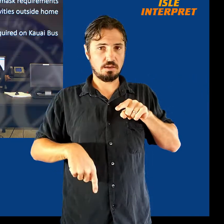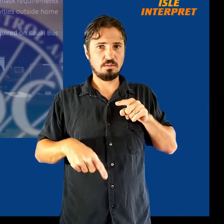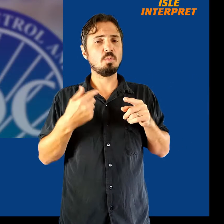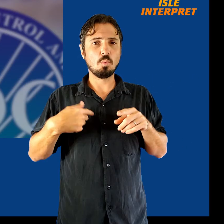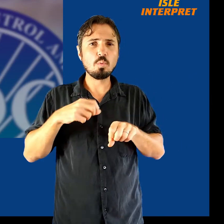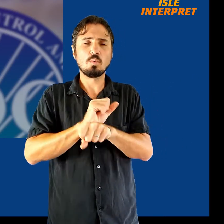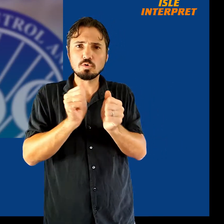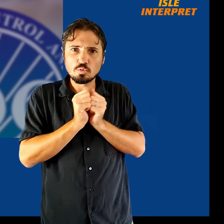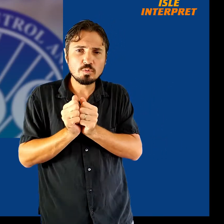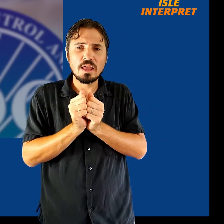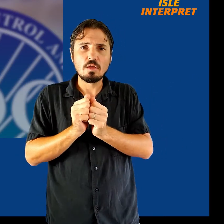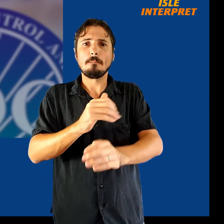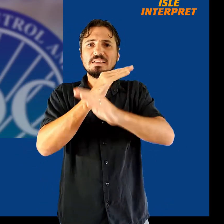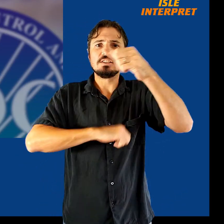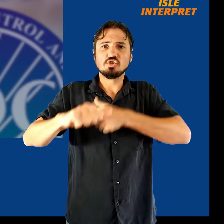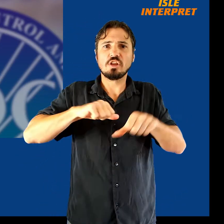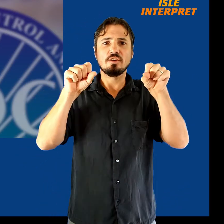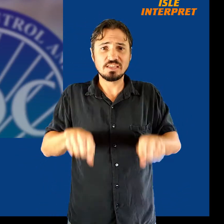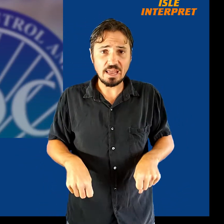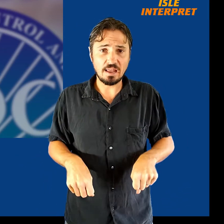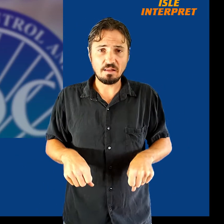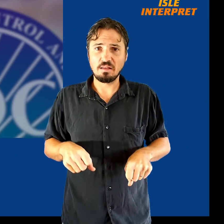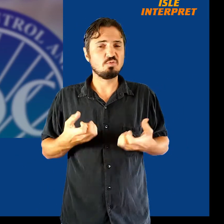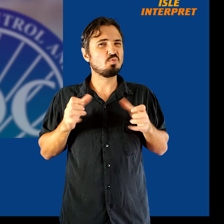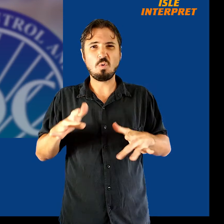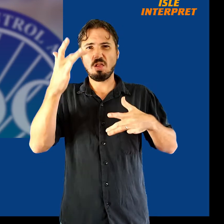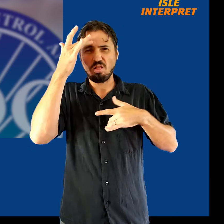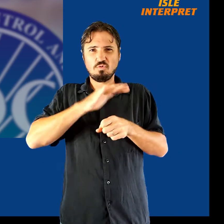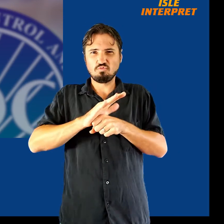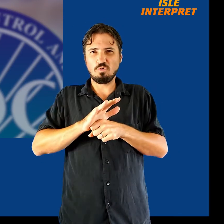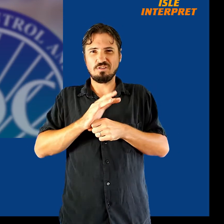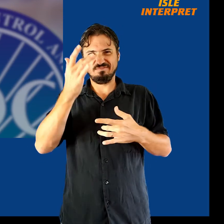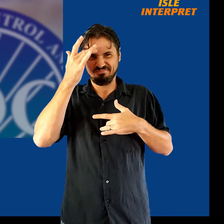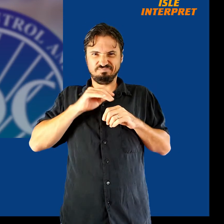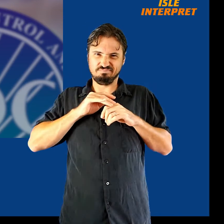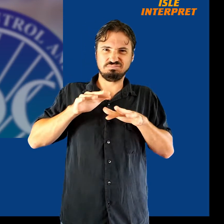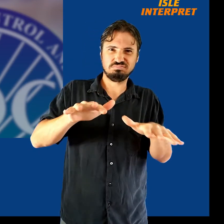We can also continue to protect each other by… Staying home as much as possible.